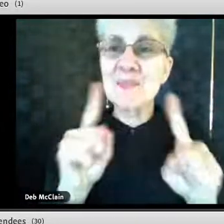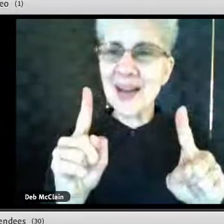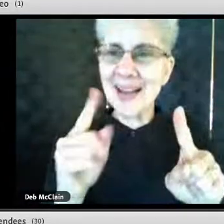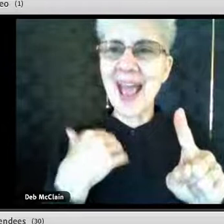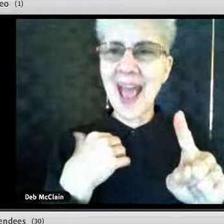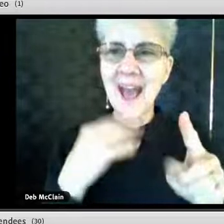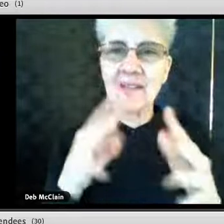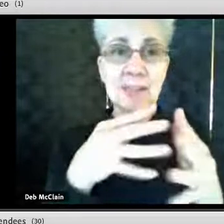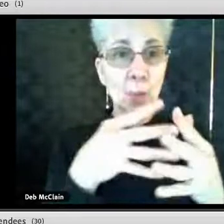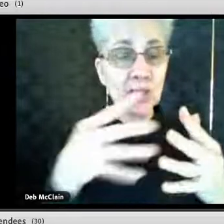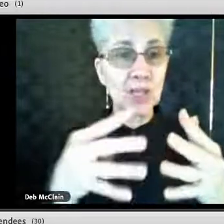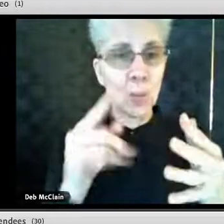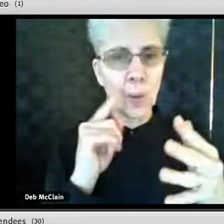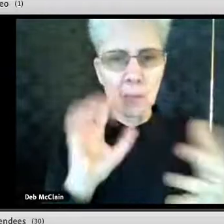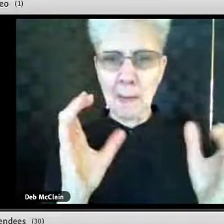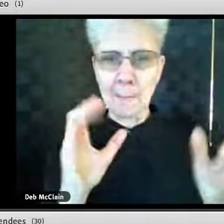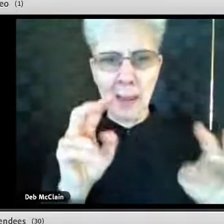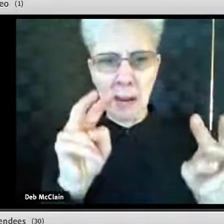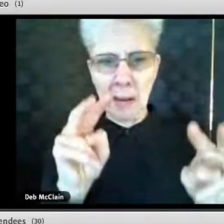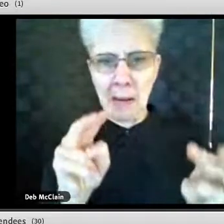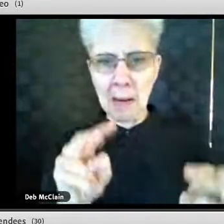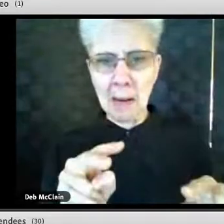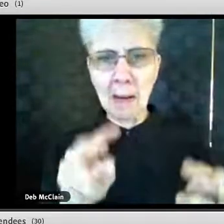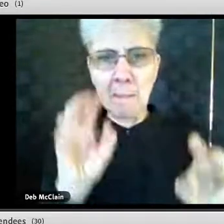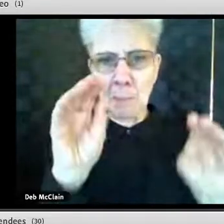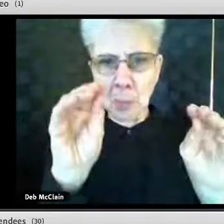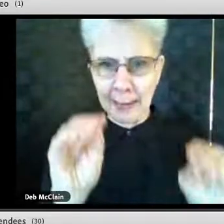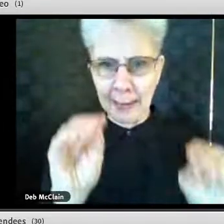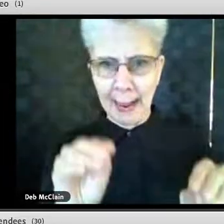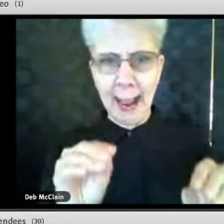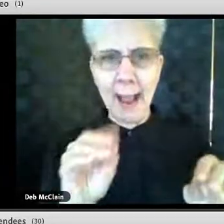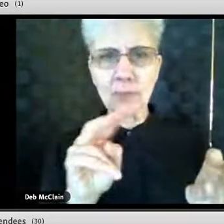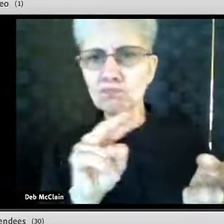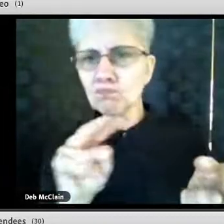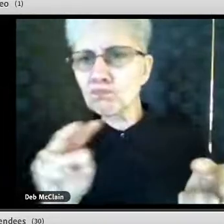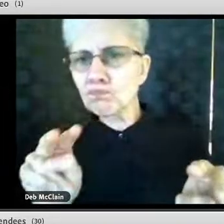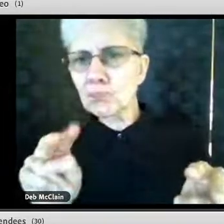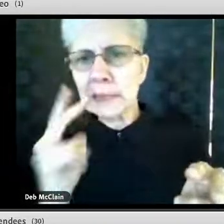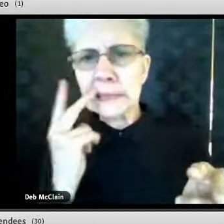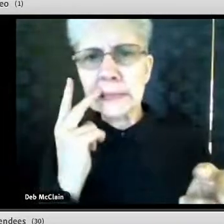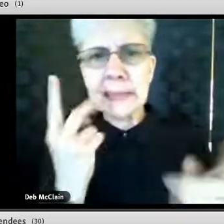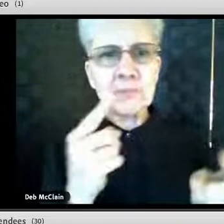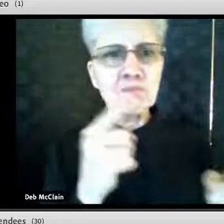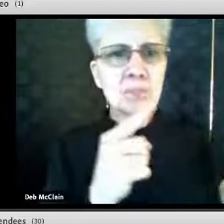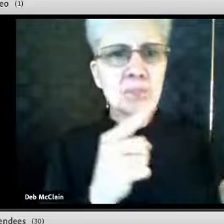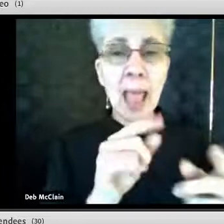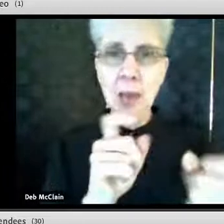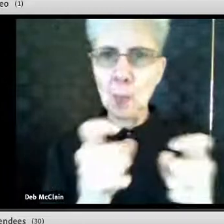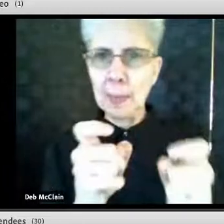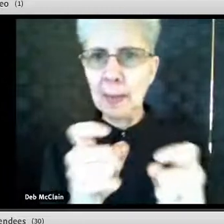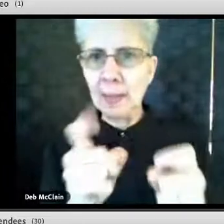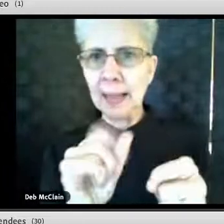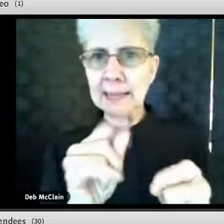but have this big spreadsheet where you can compare stuff. You can put it down. You can look at overall trends, and you can start to manipulate the data